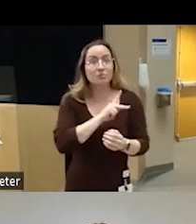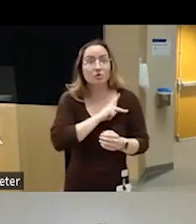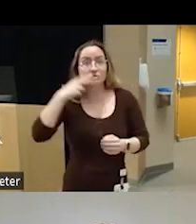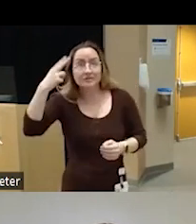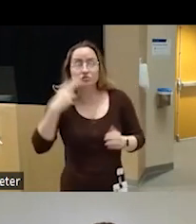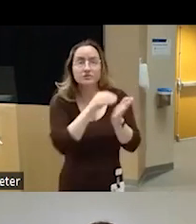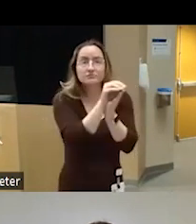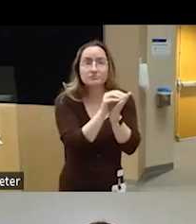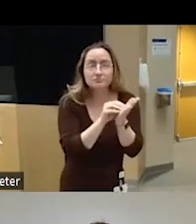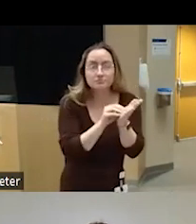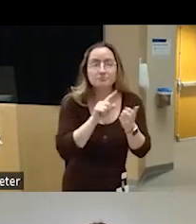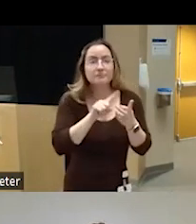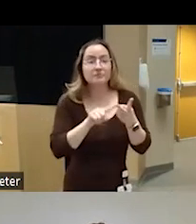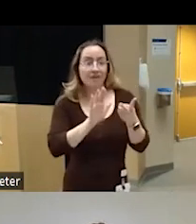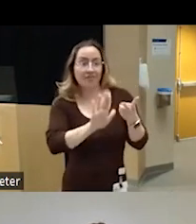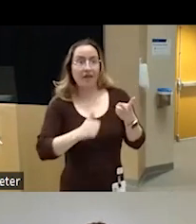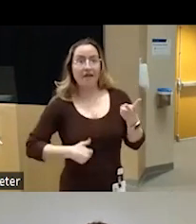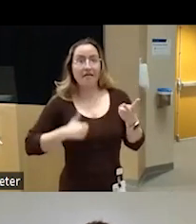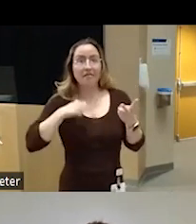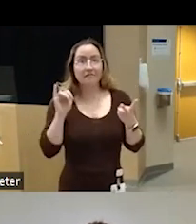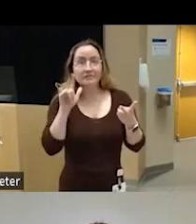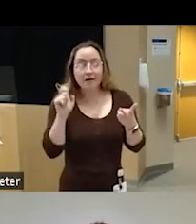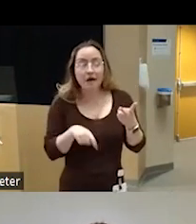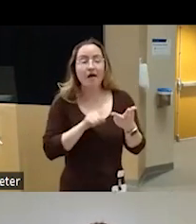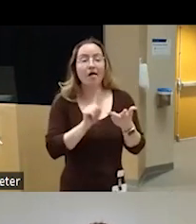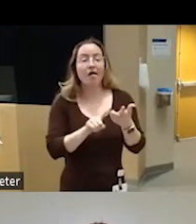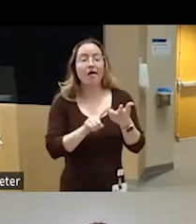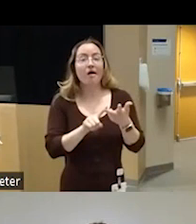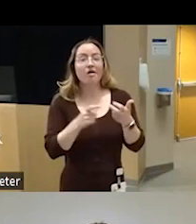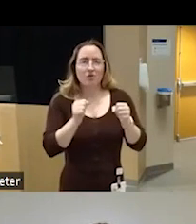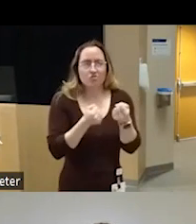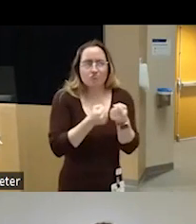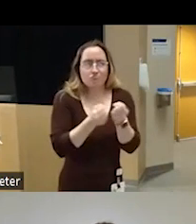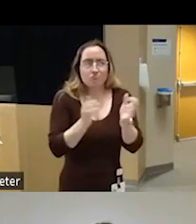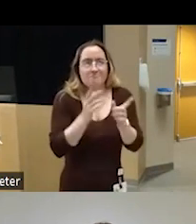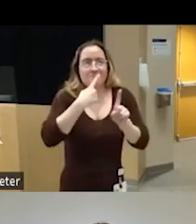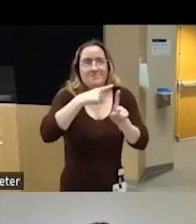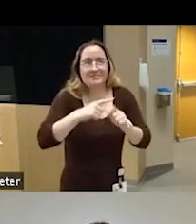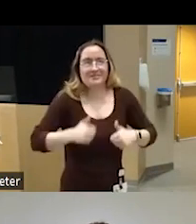What the lifestyle is reinforcing positive lifestyle? measuring height and weight